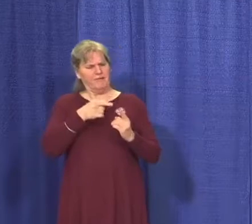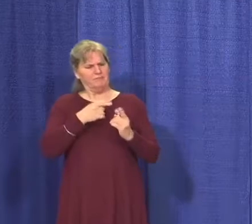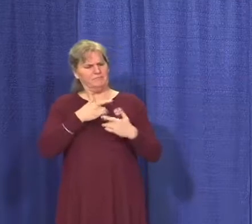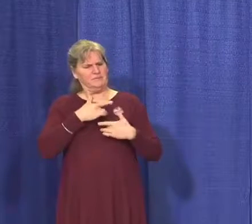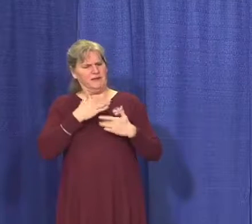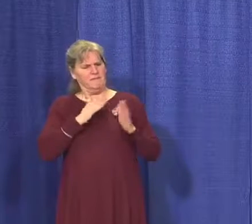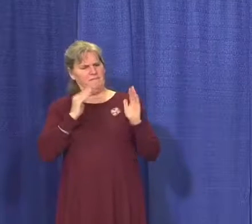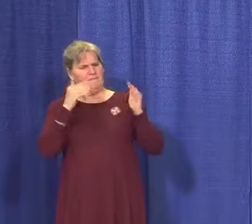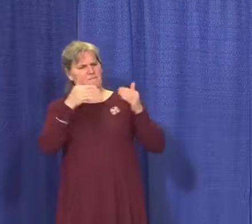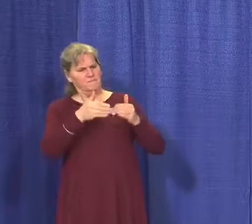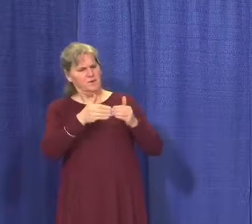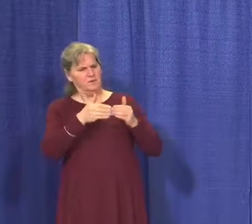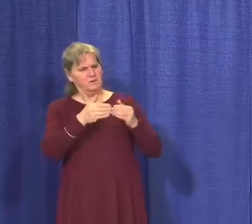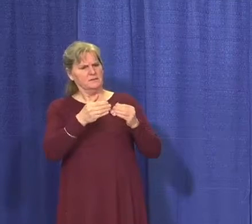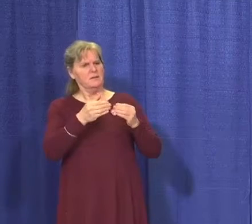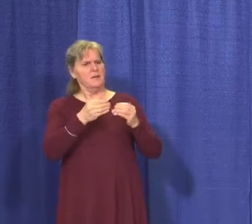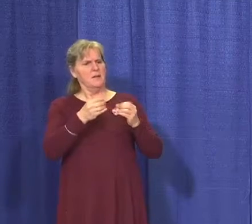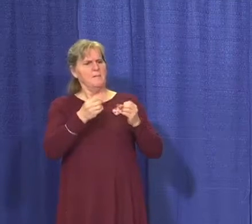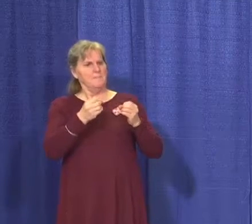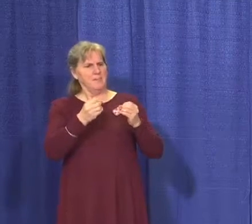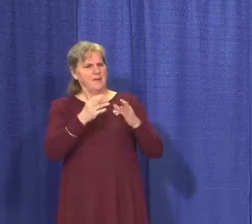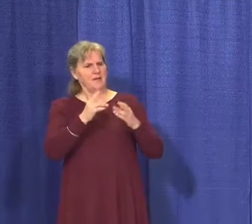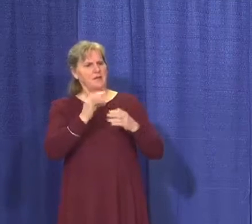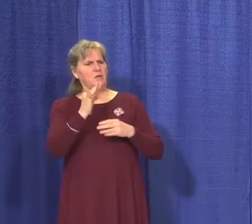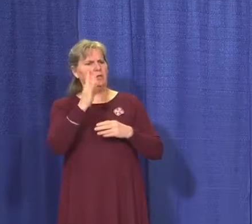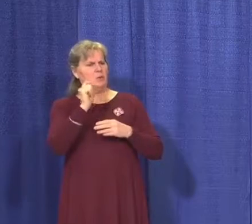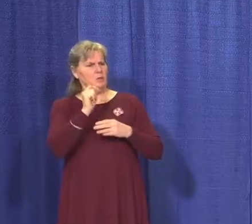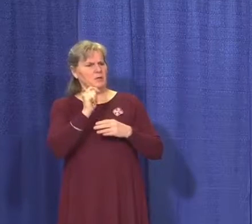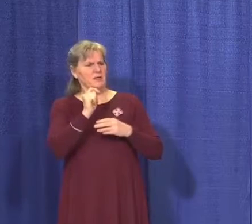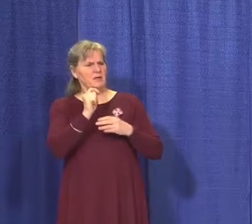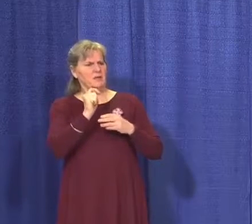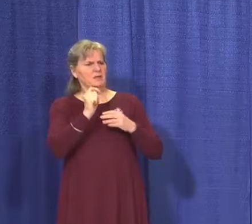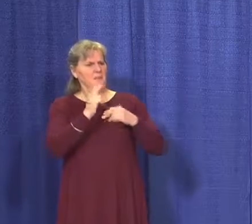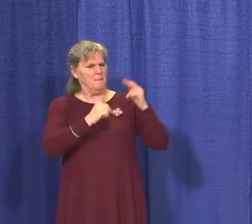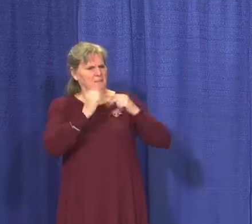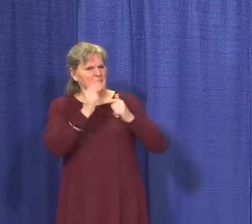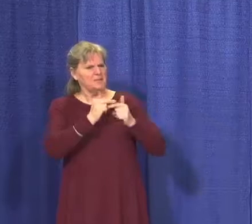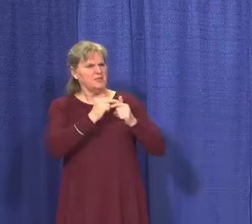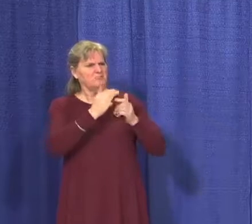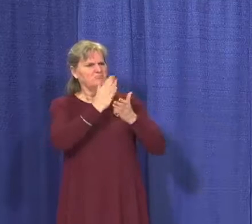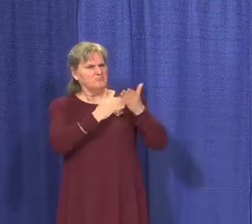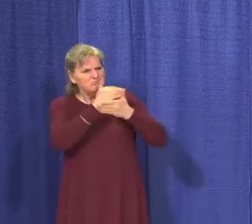focused on multiunit developments? Minister Frost, you just